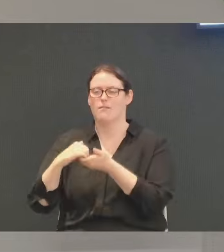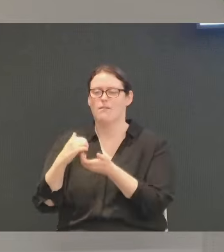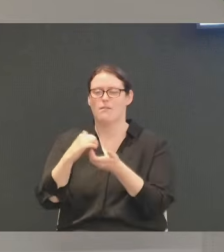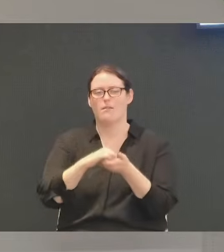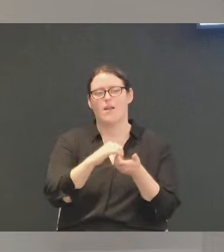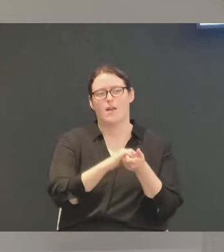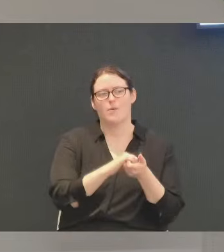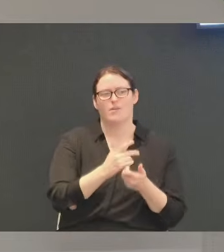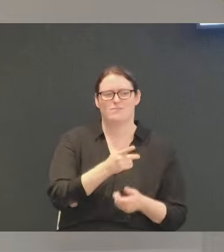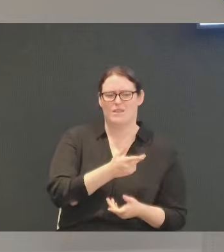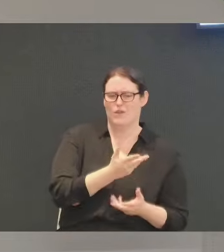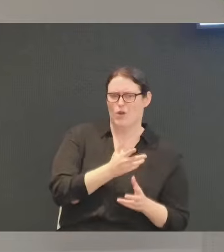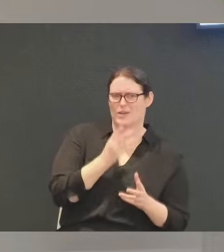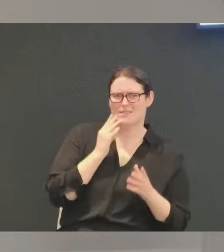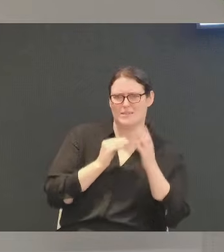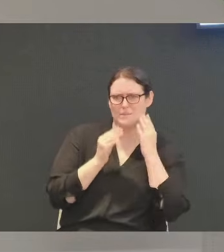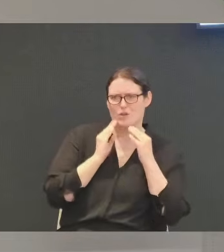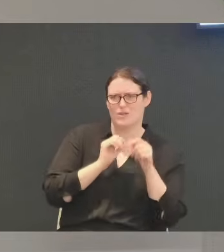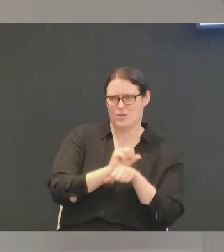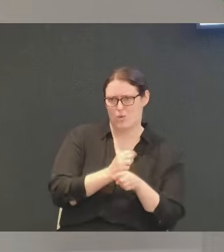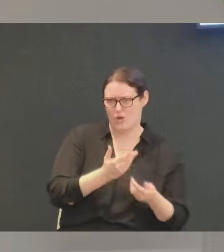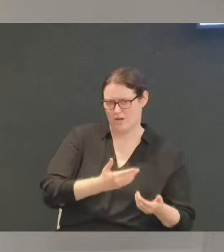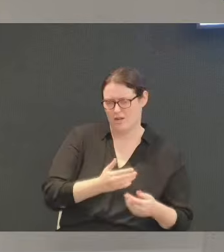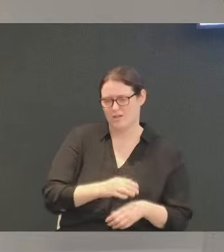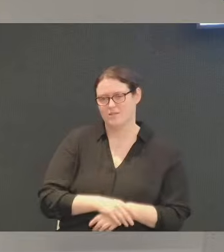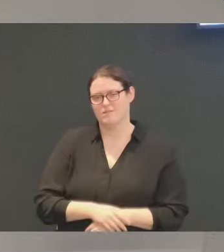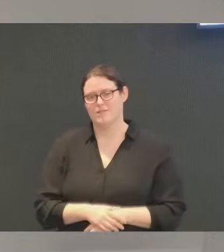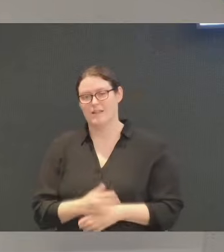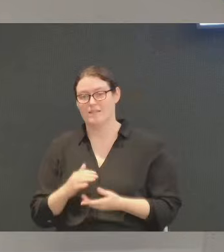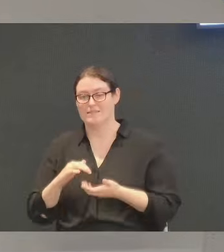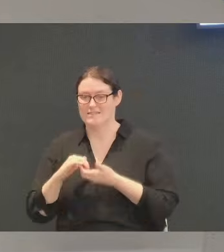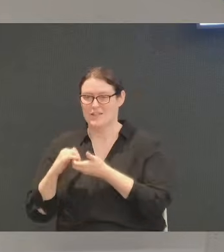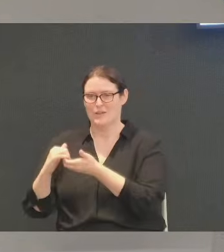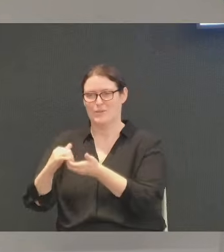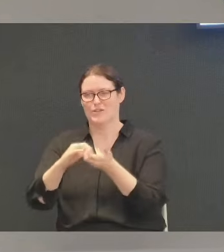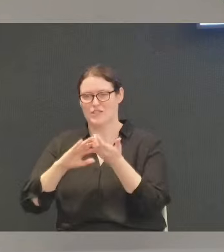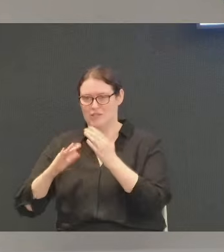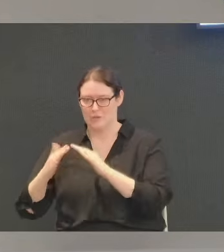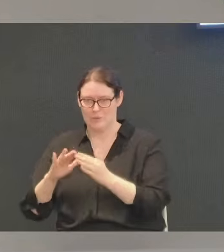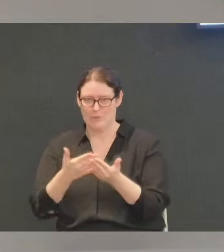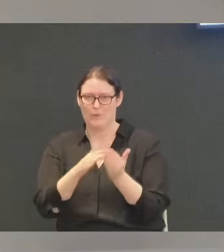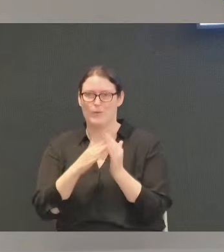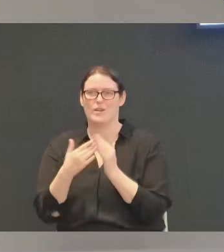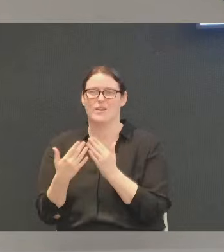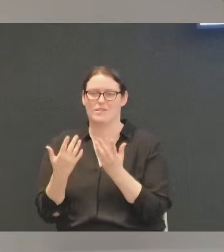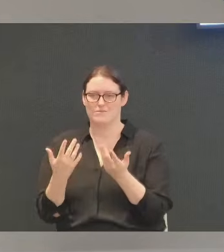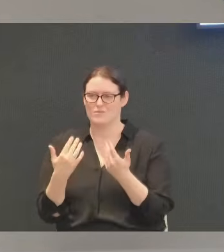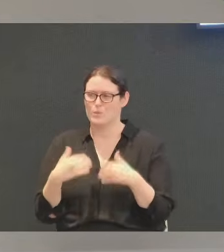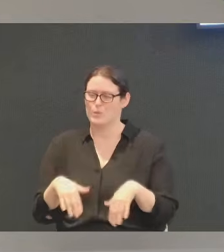of this process. And secondly, collaboration in the community. the community is just really funny